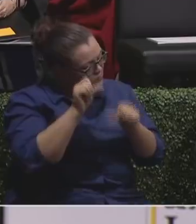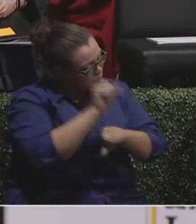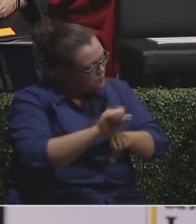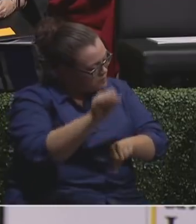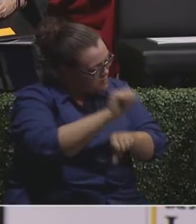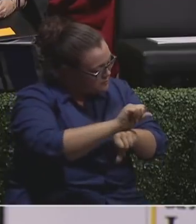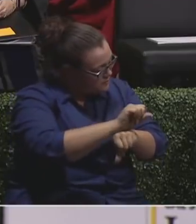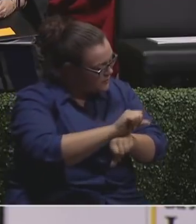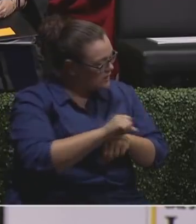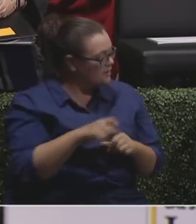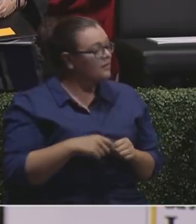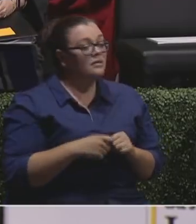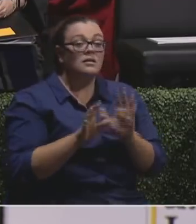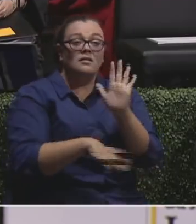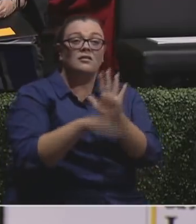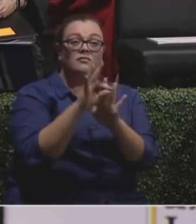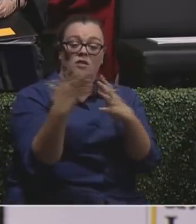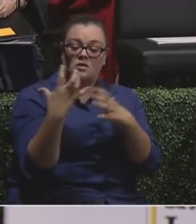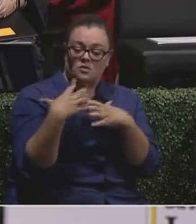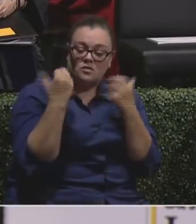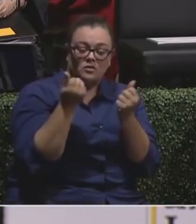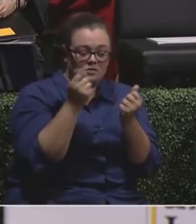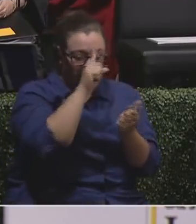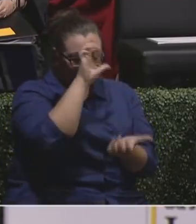BELIEVE IN WHAT IS POSSIBLE AND NOT PROBABLE, DON'T SETTLE EVEN AGAINST THE GREATEST ODDS.